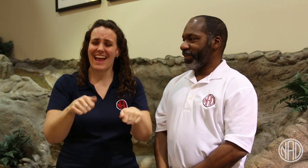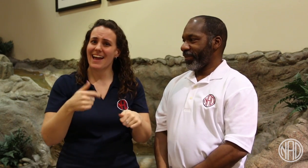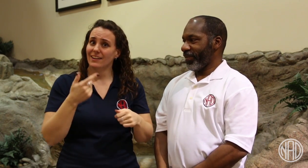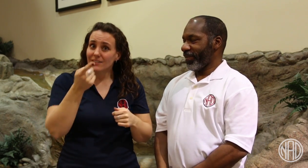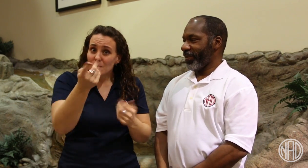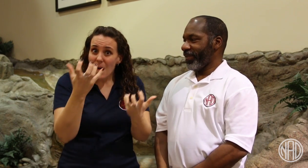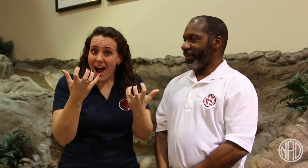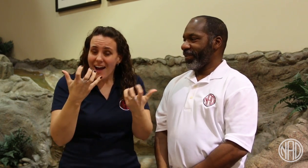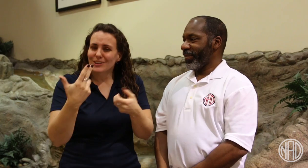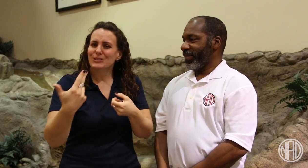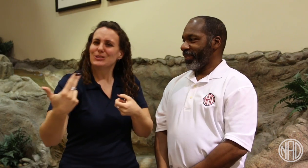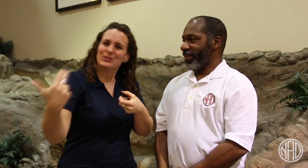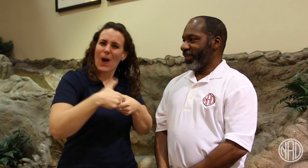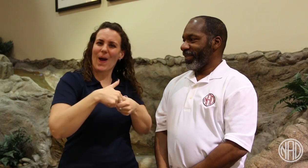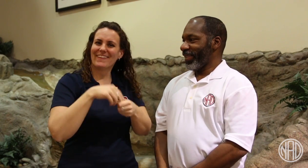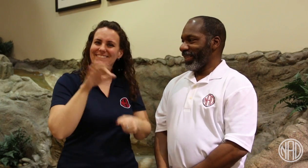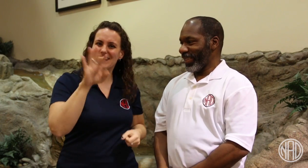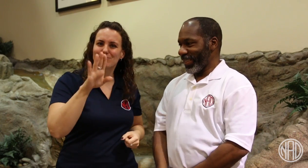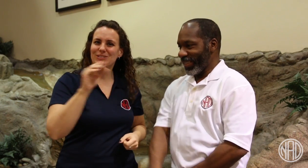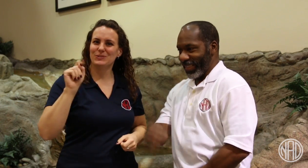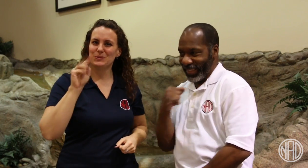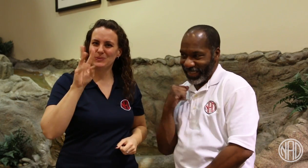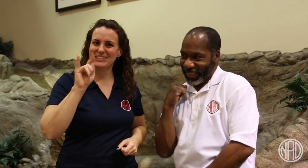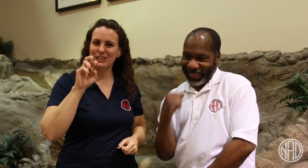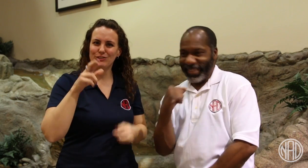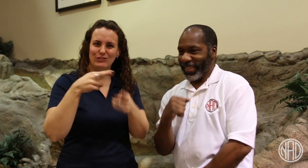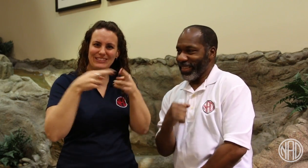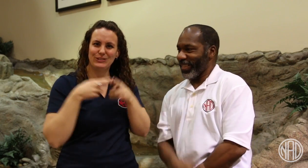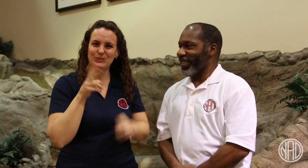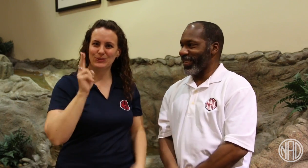So go ahead and follow us at Region II!